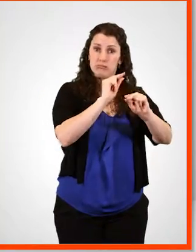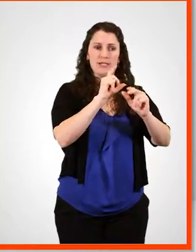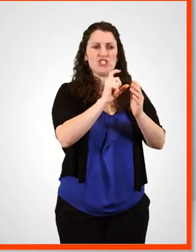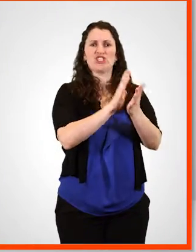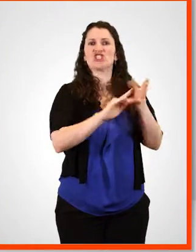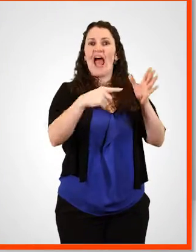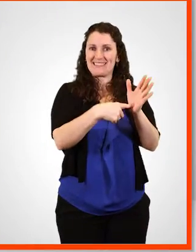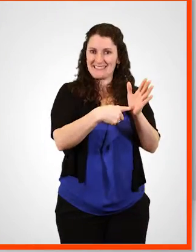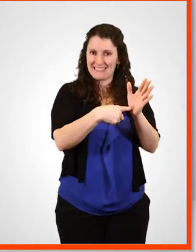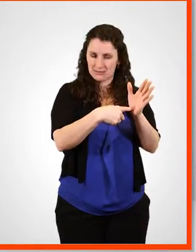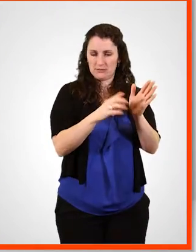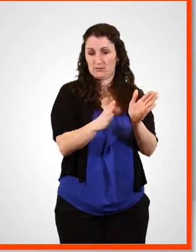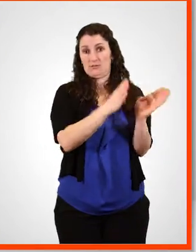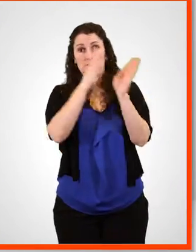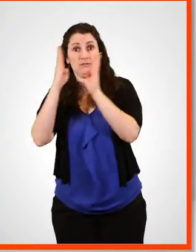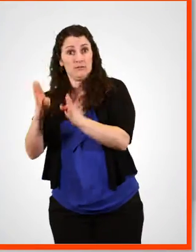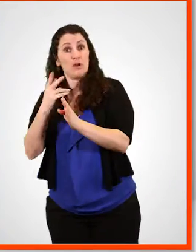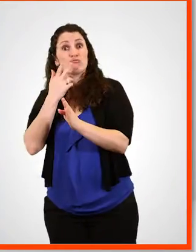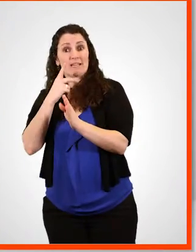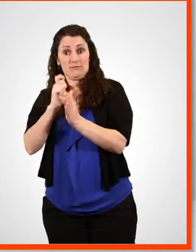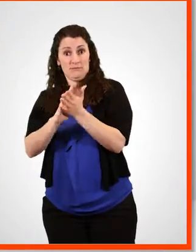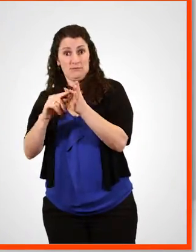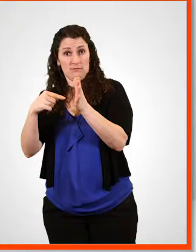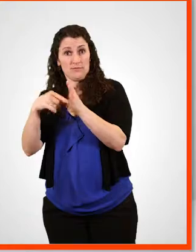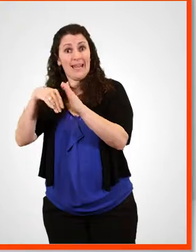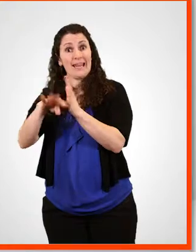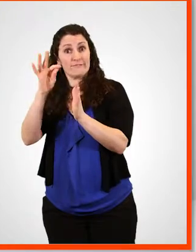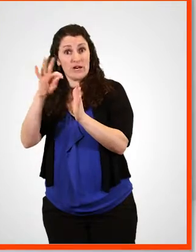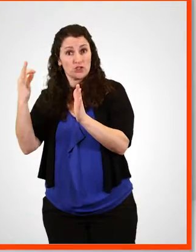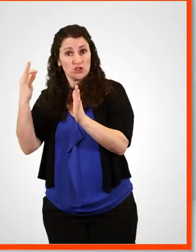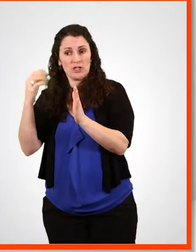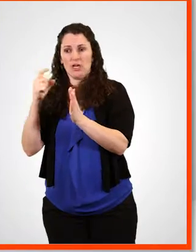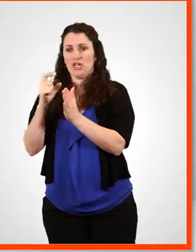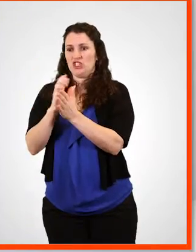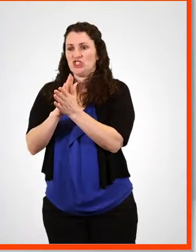But if I told you we're now speaking French, it would be "sha".